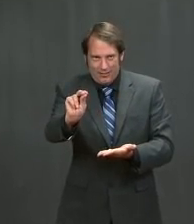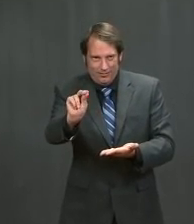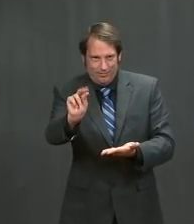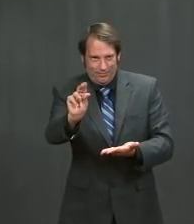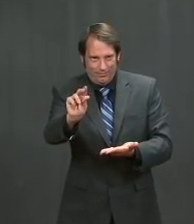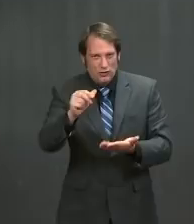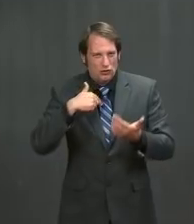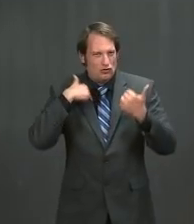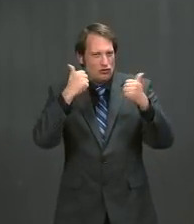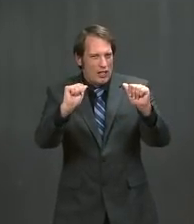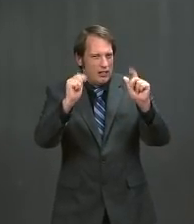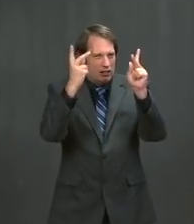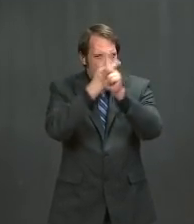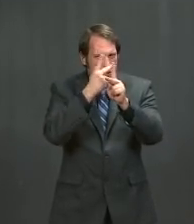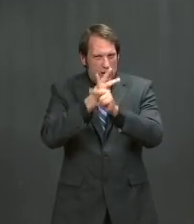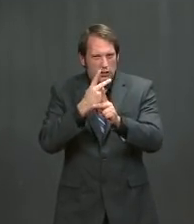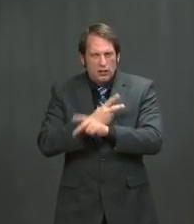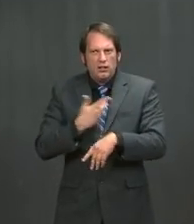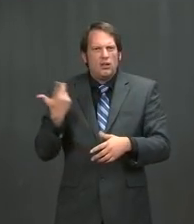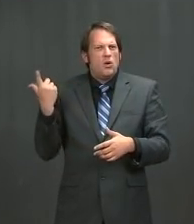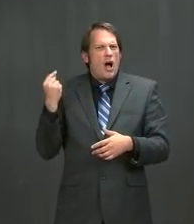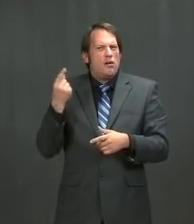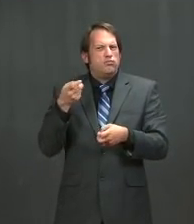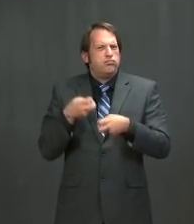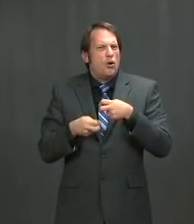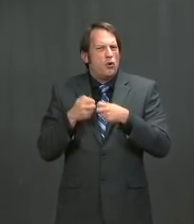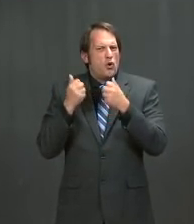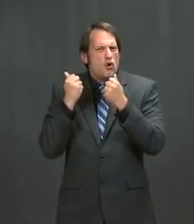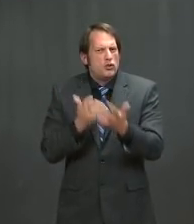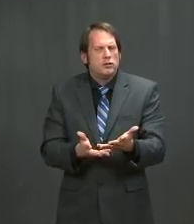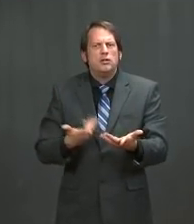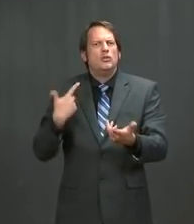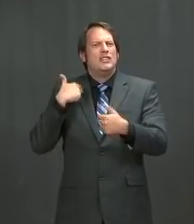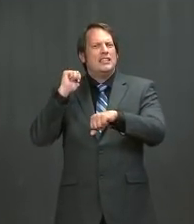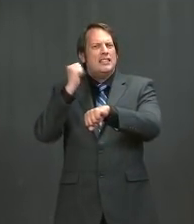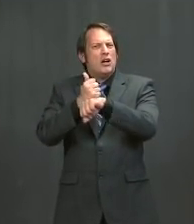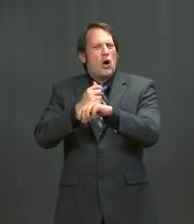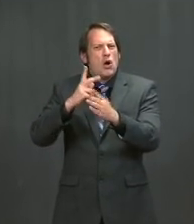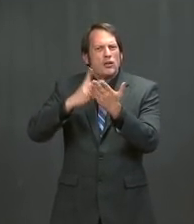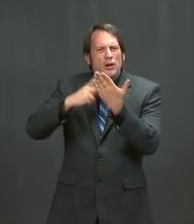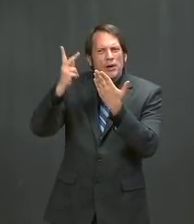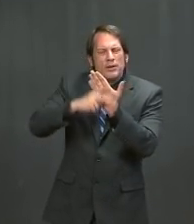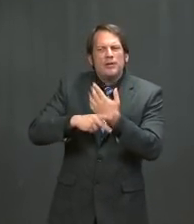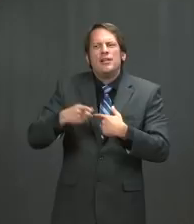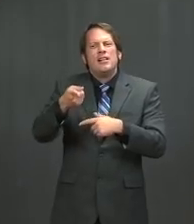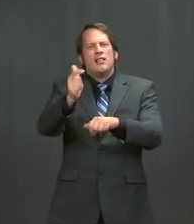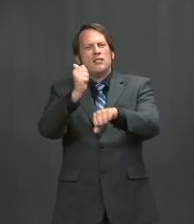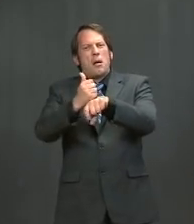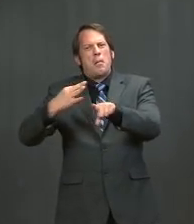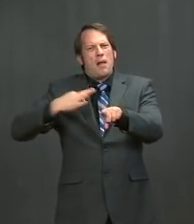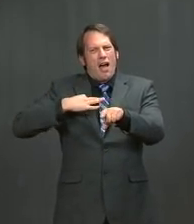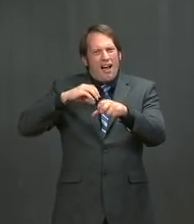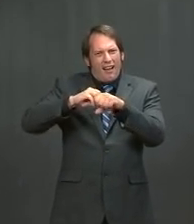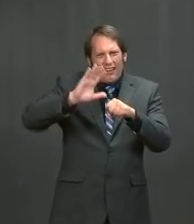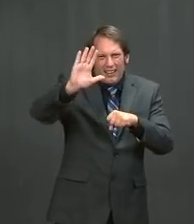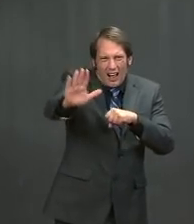that people can utilize to apply from in-country, send a clear message the border is not open and that we're turning away the majority of adults